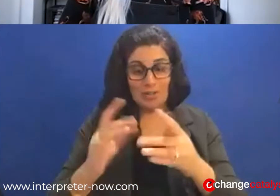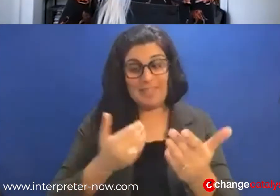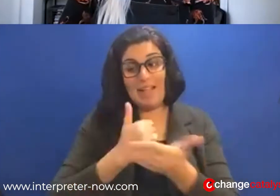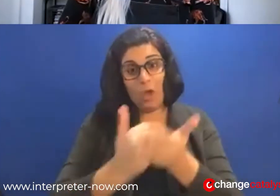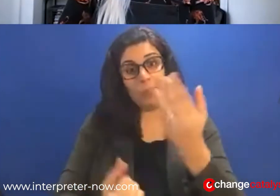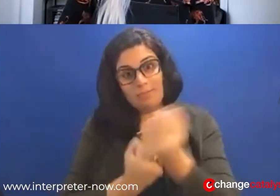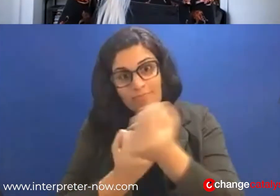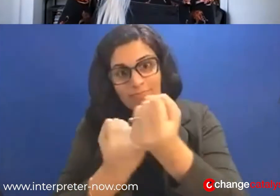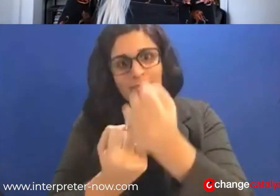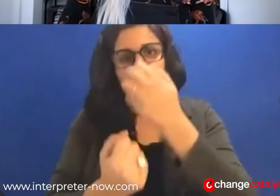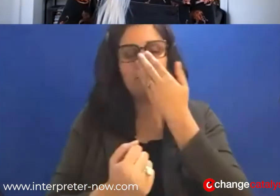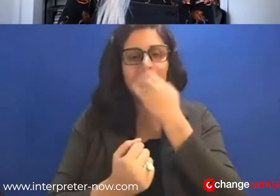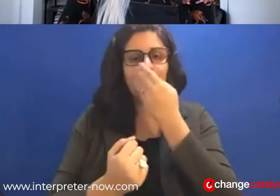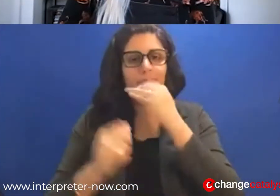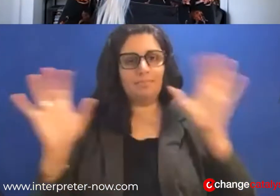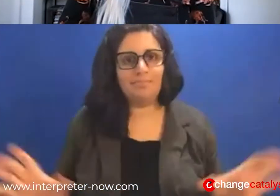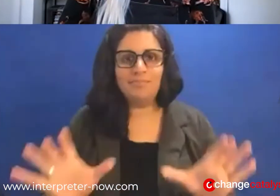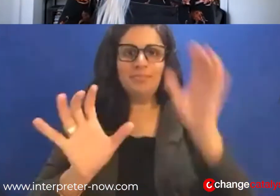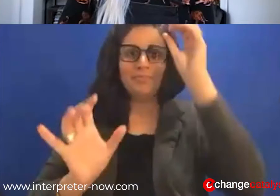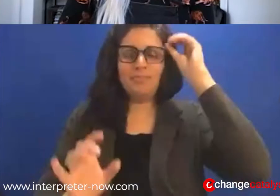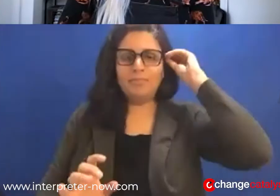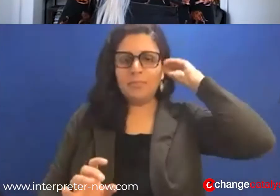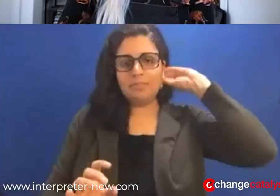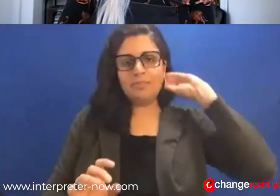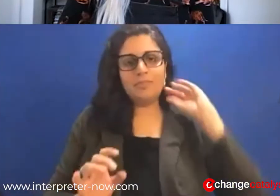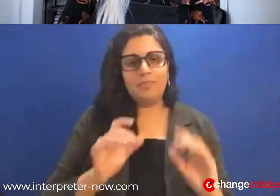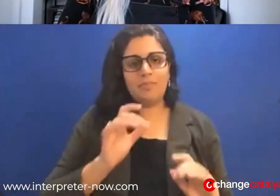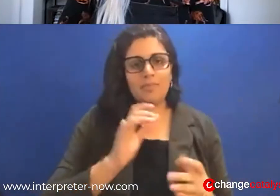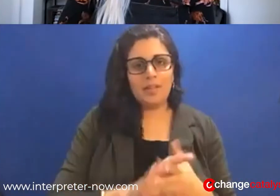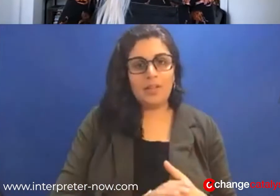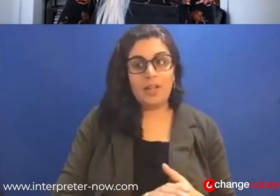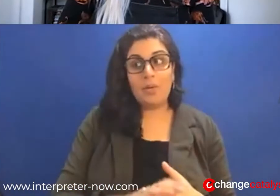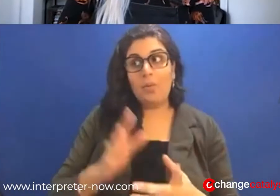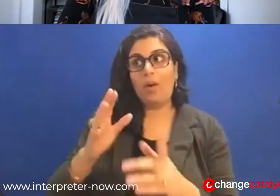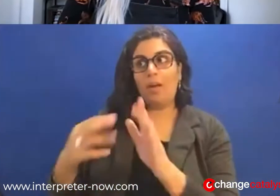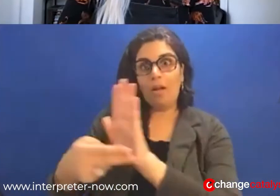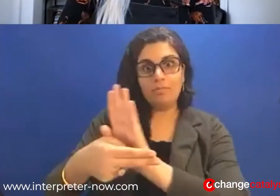But, you know, also just like whose stories are amplifying and highlighting.